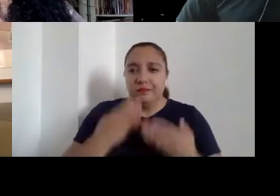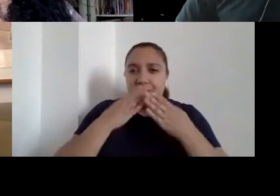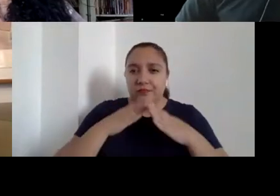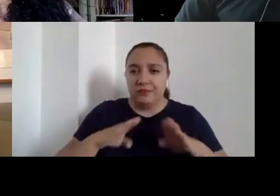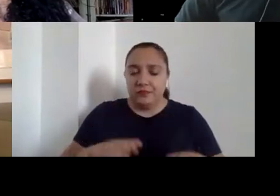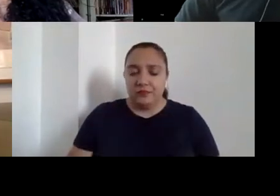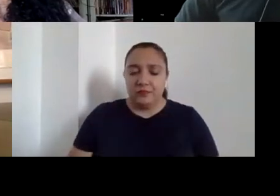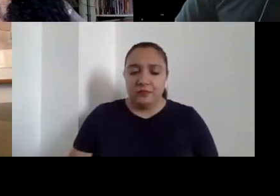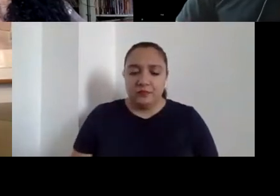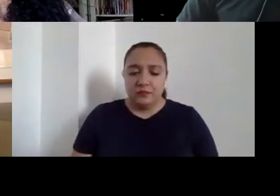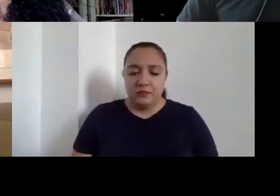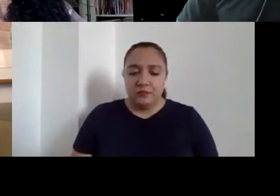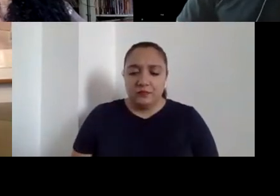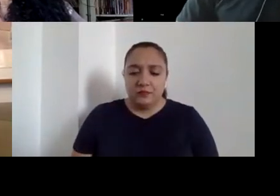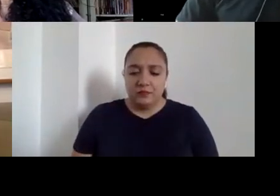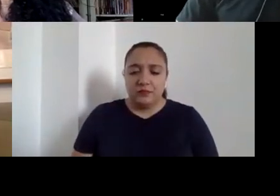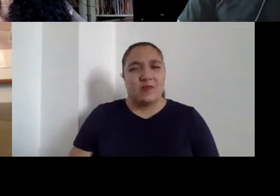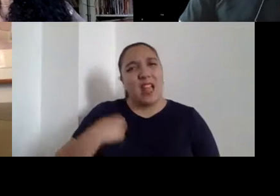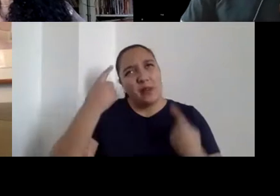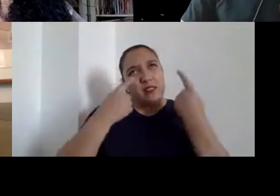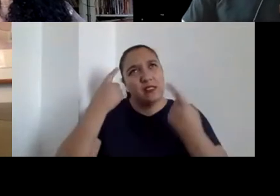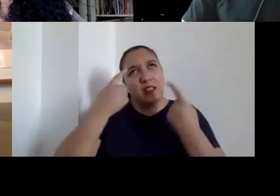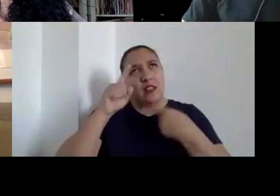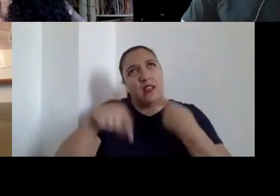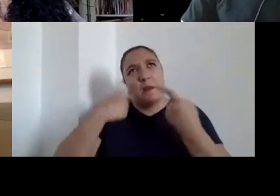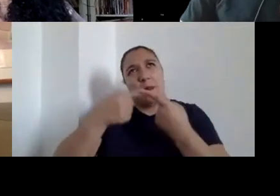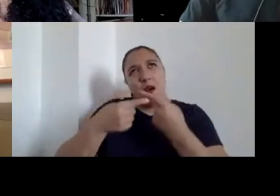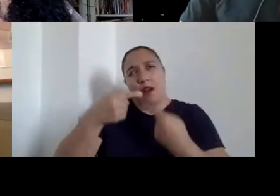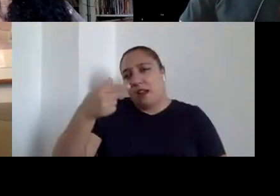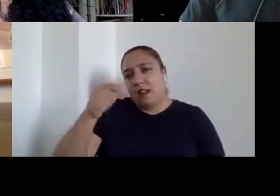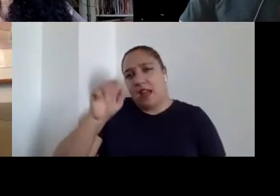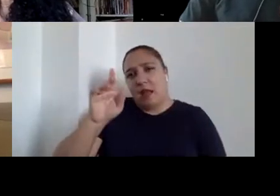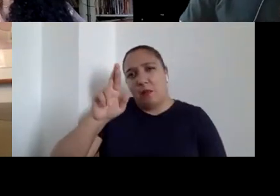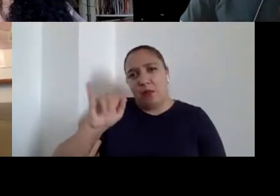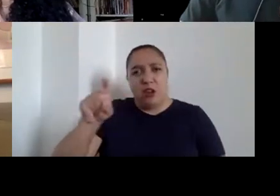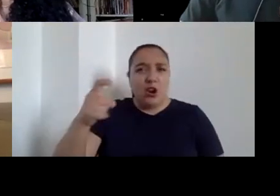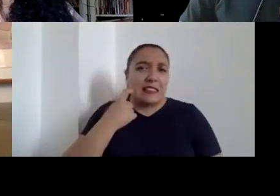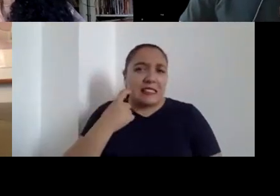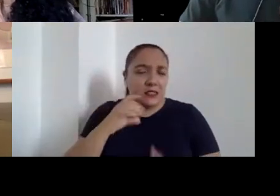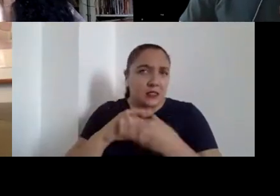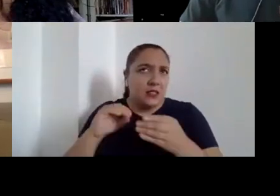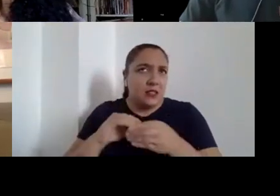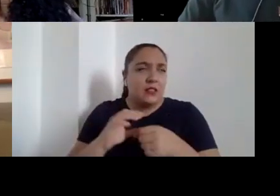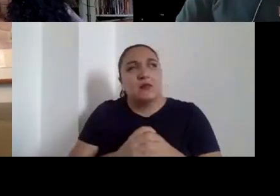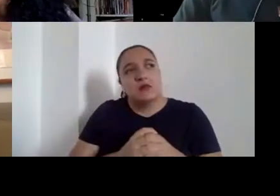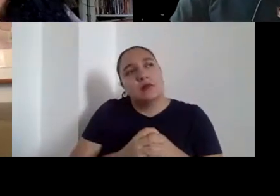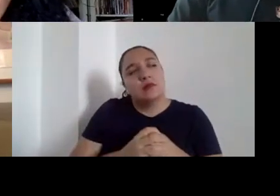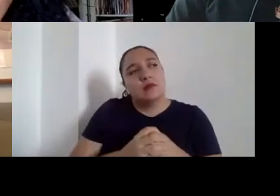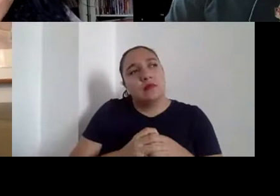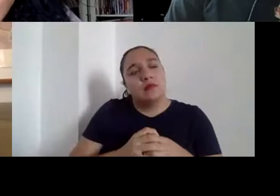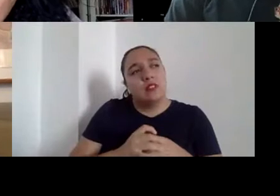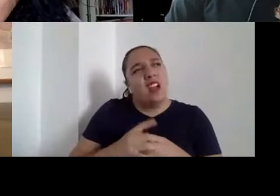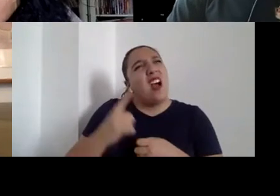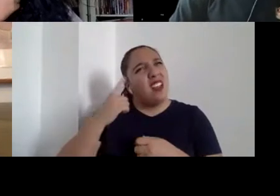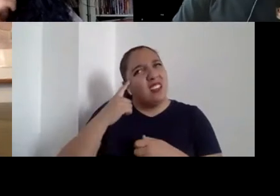what Gabri was speaking, I think sometimes, some people don't necessarily know the impact